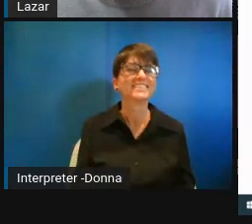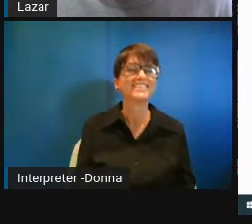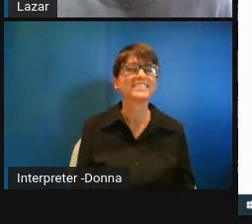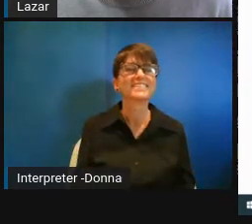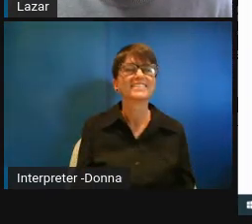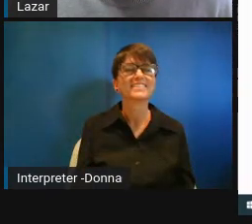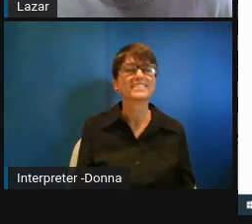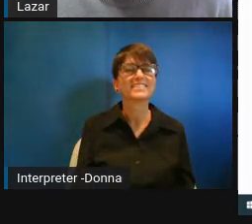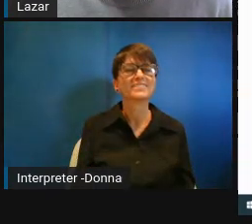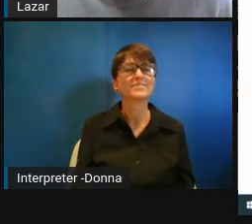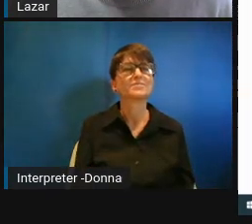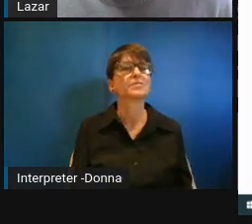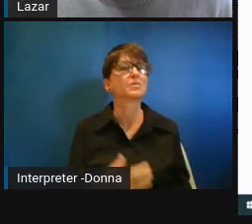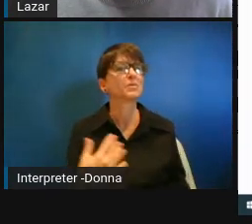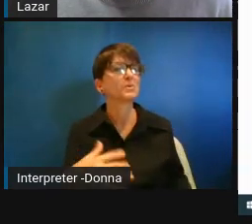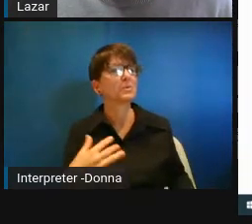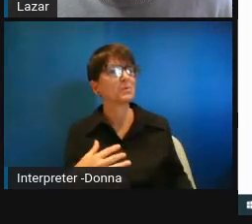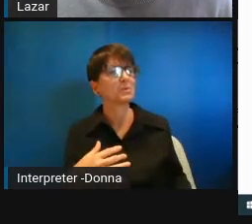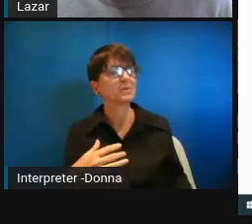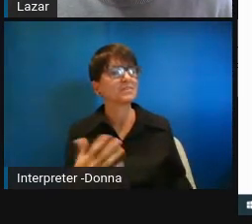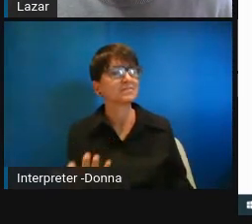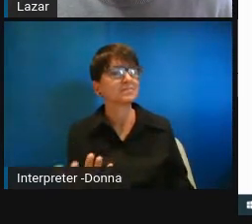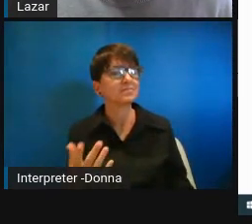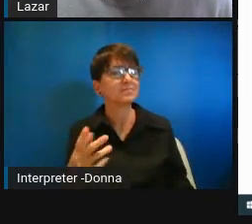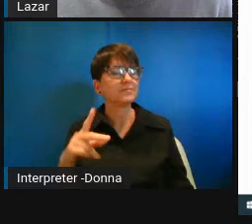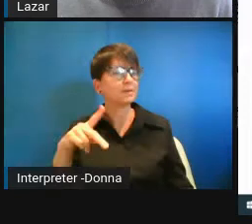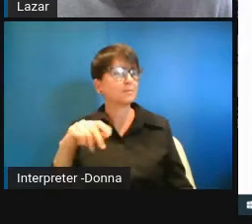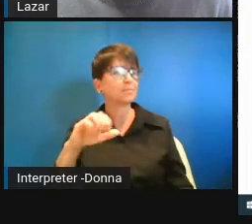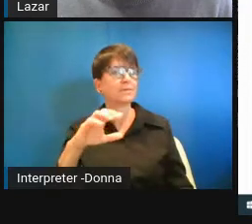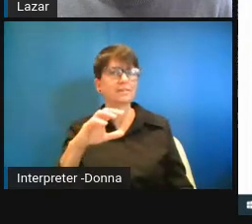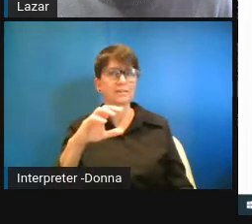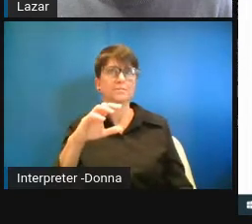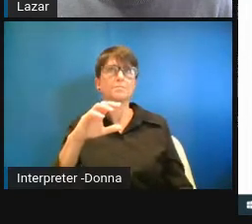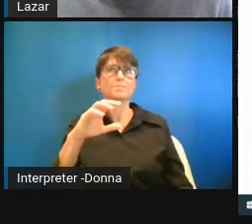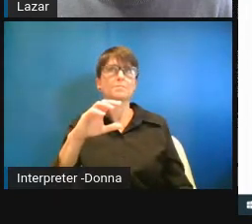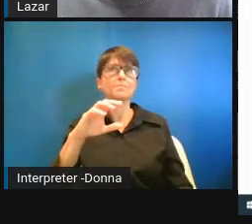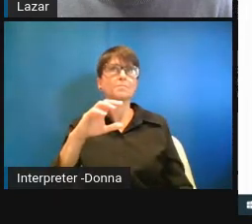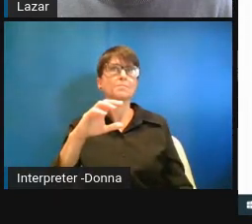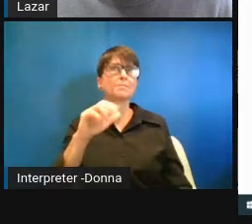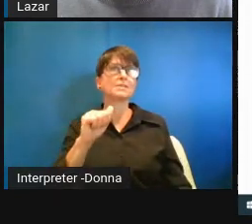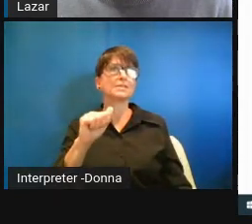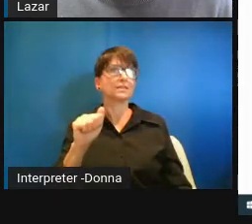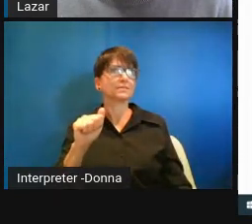That's incredible. Yes, but I would be happy to simply have a chat,